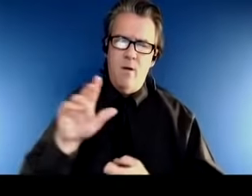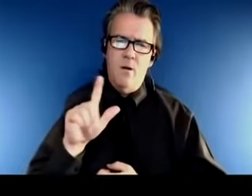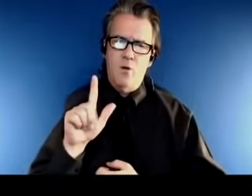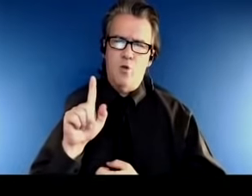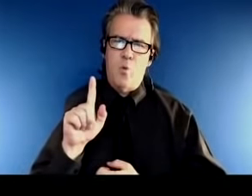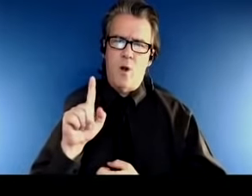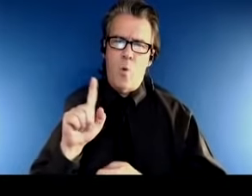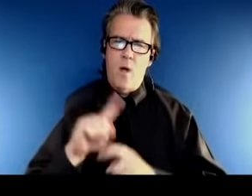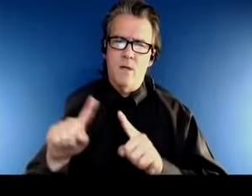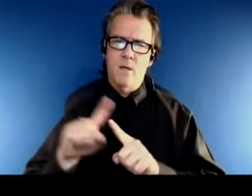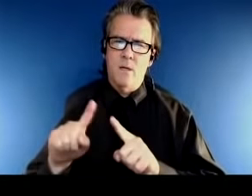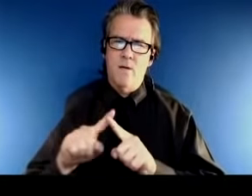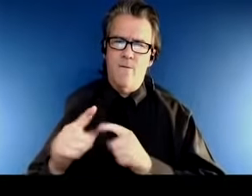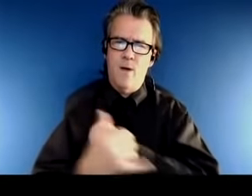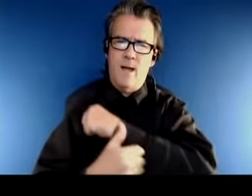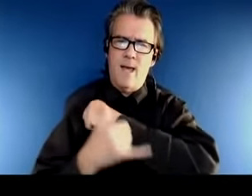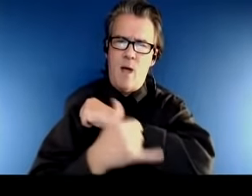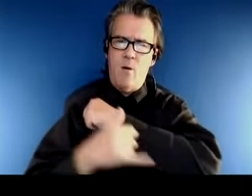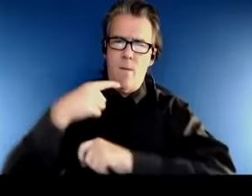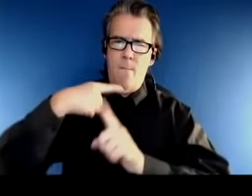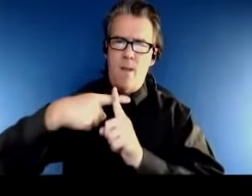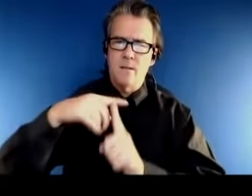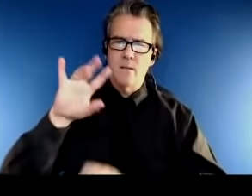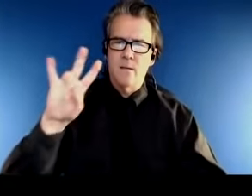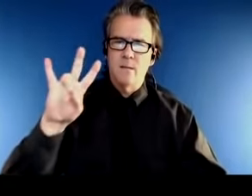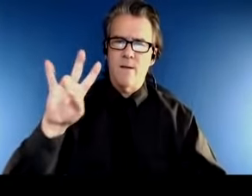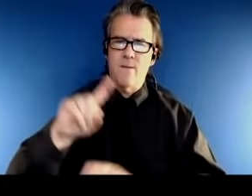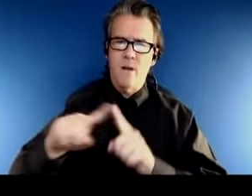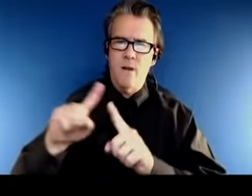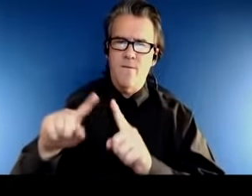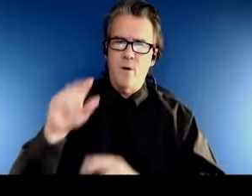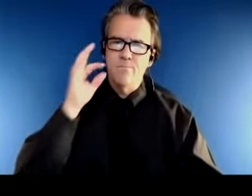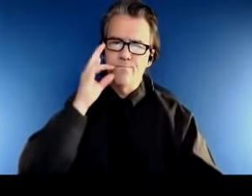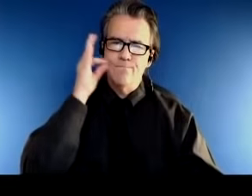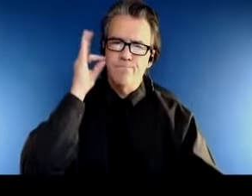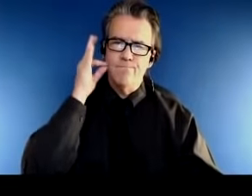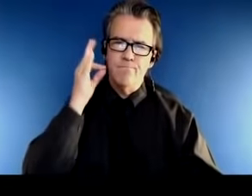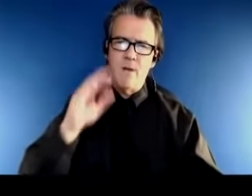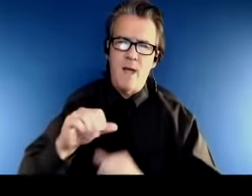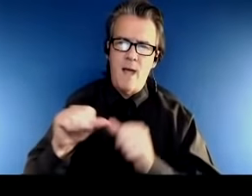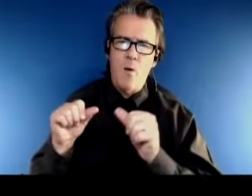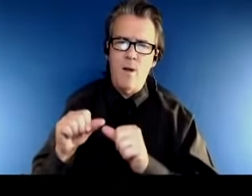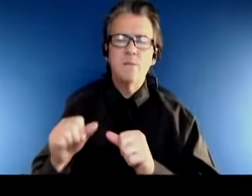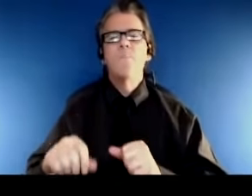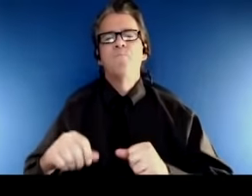So the commitment that we're making is to restore the 98% of our customers